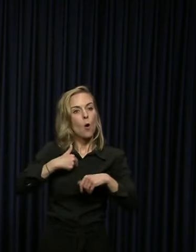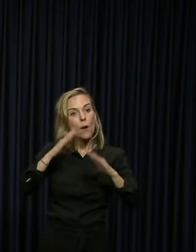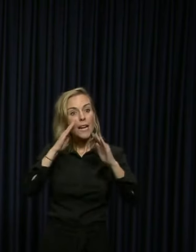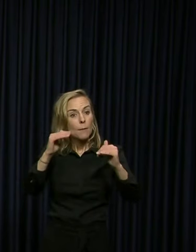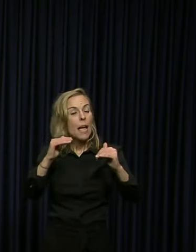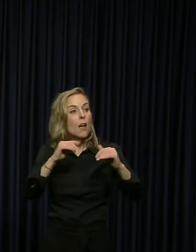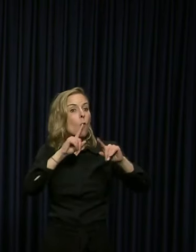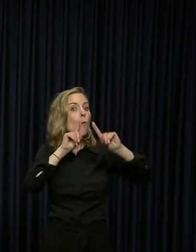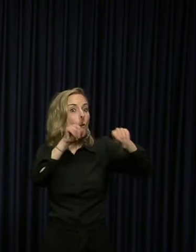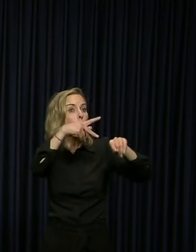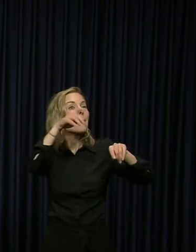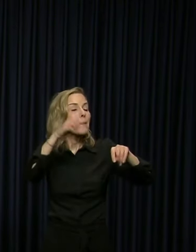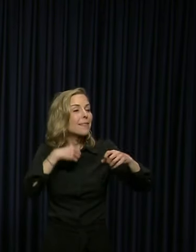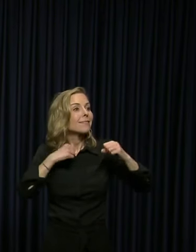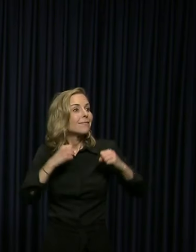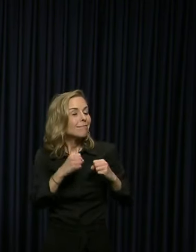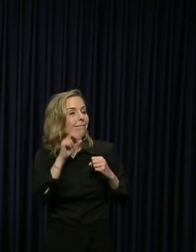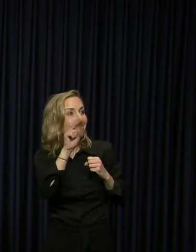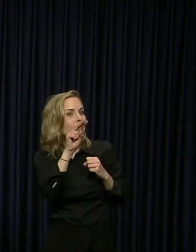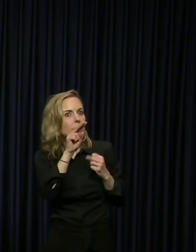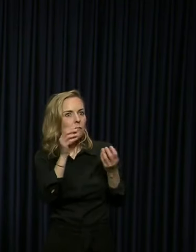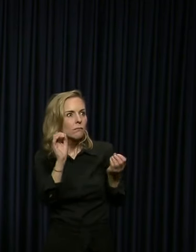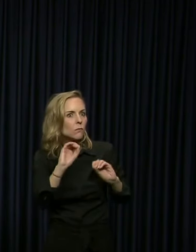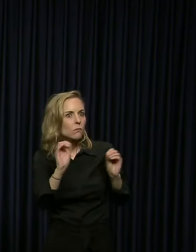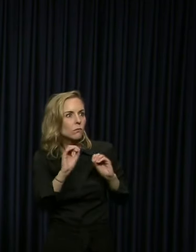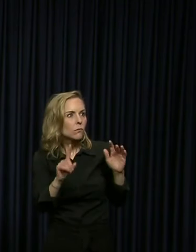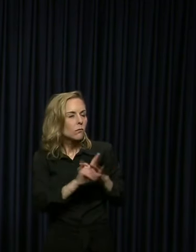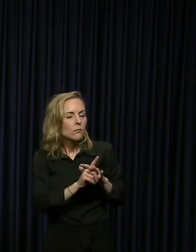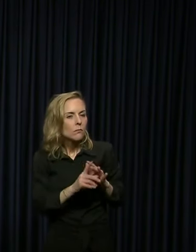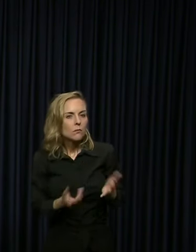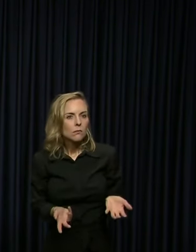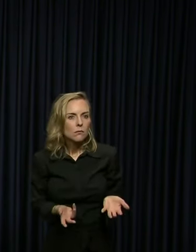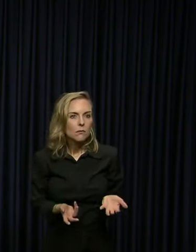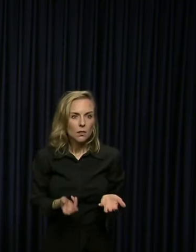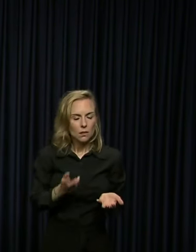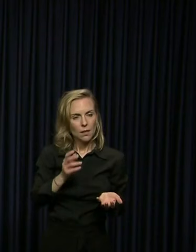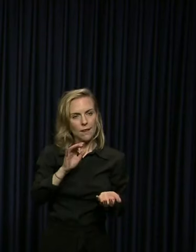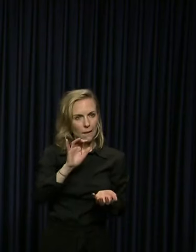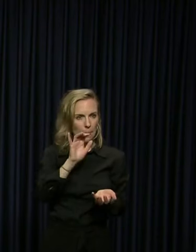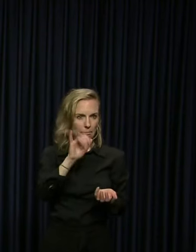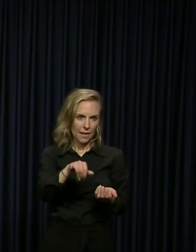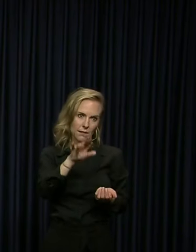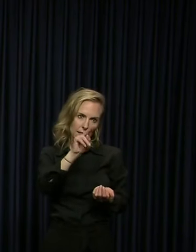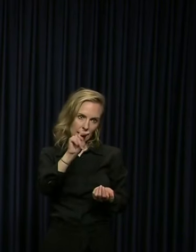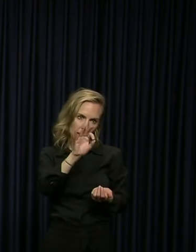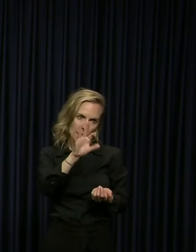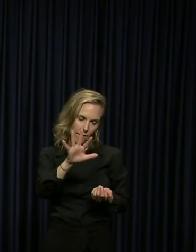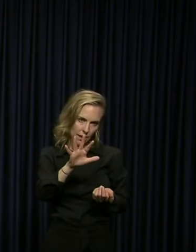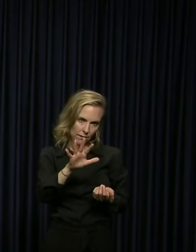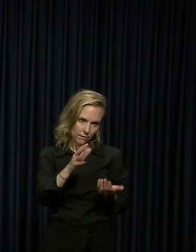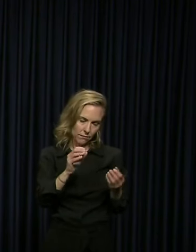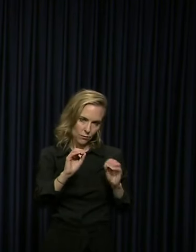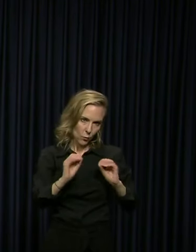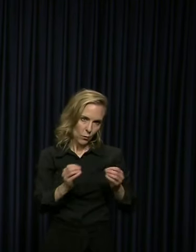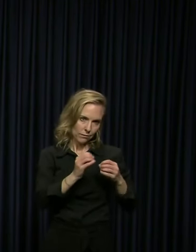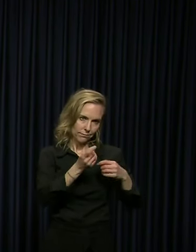OUR DIRECTION. INSTEAD, IT'S DIVERTED ELSEWHERE.